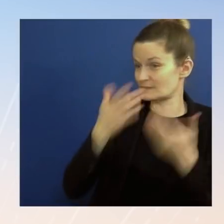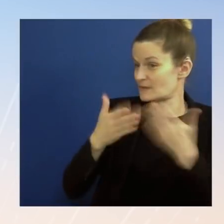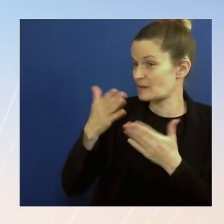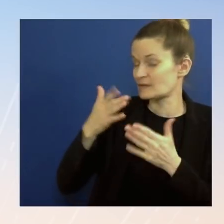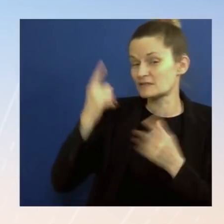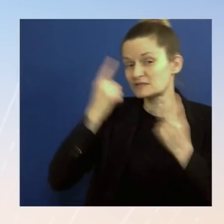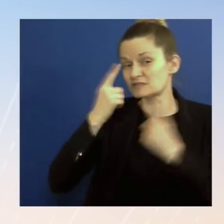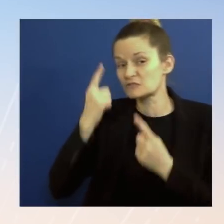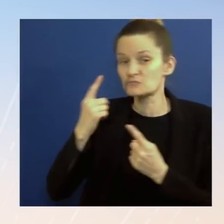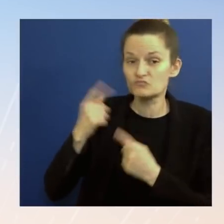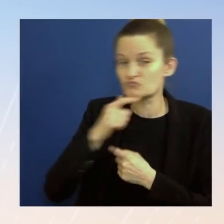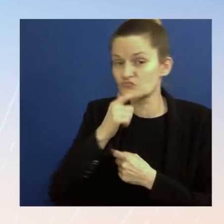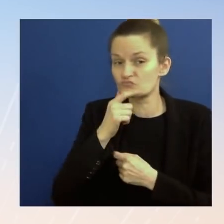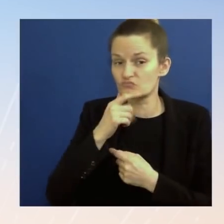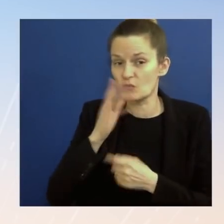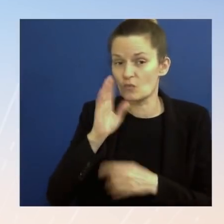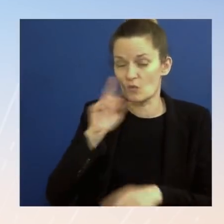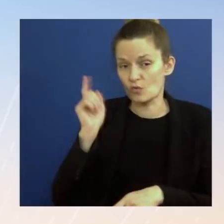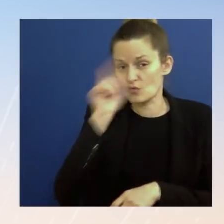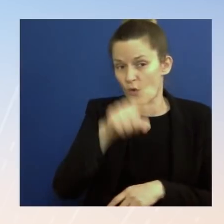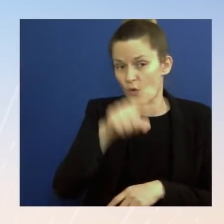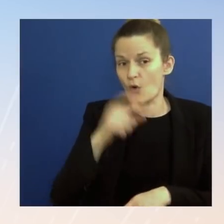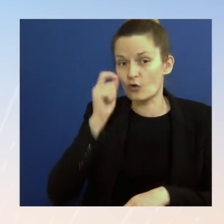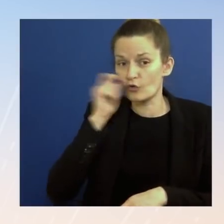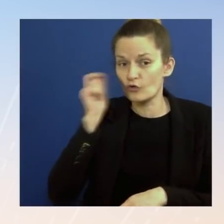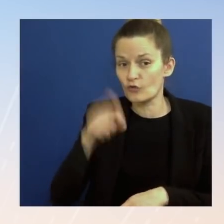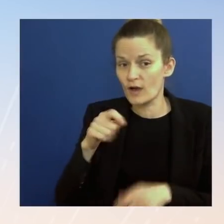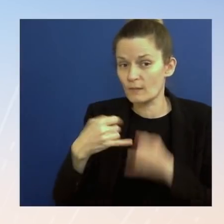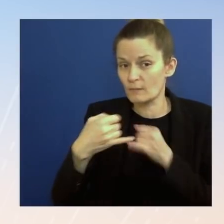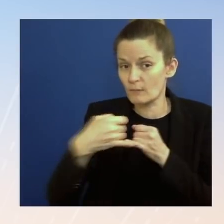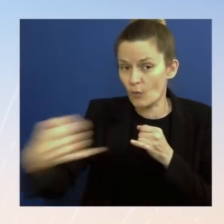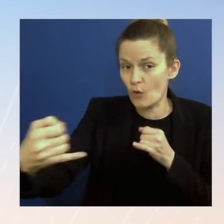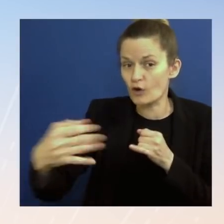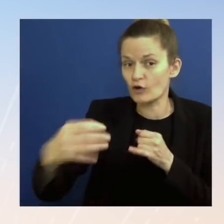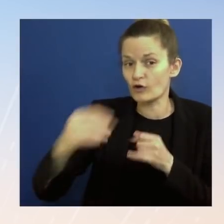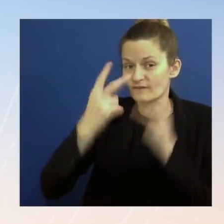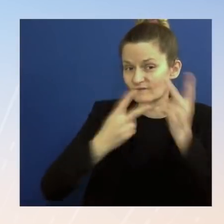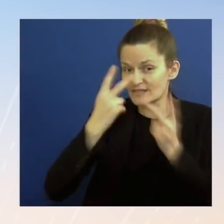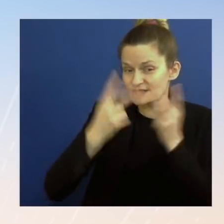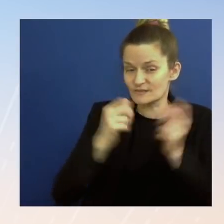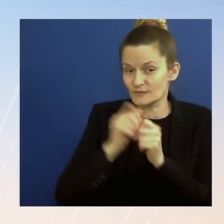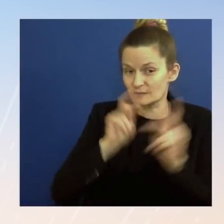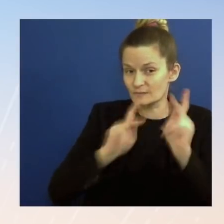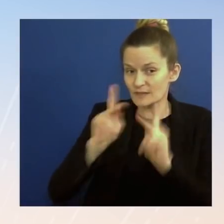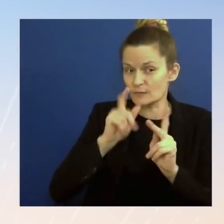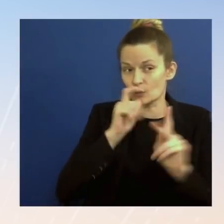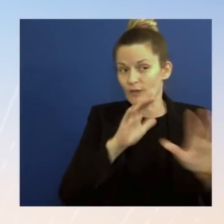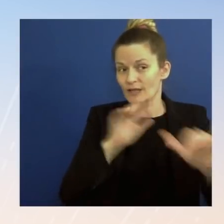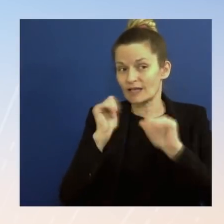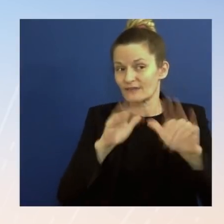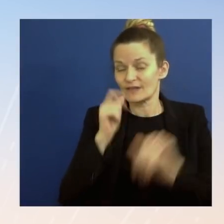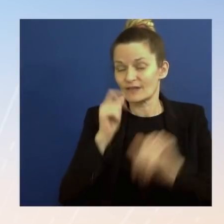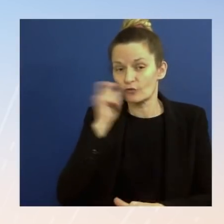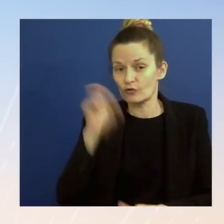Is this something you'd like to do? Ms. Psaki: I just don't have anything more on the reports. Again, we have a range of conversations